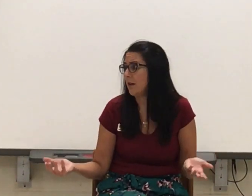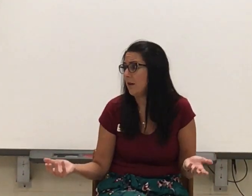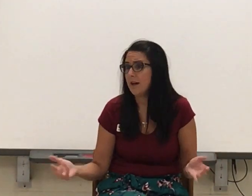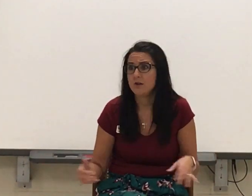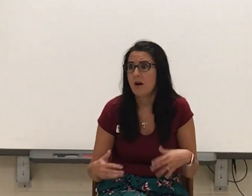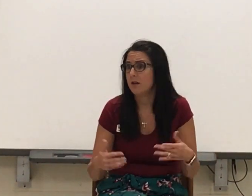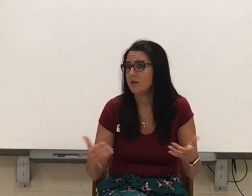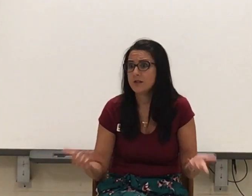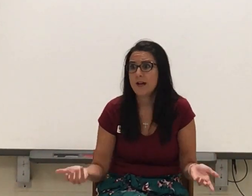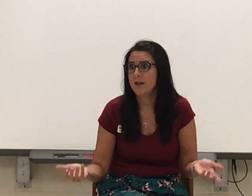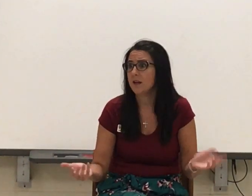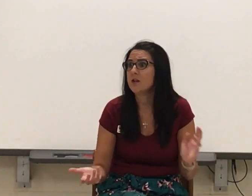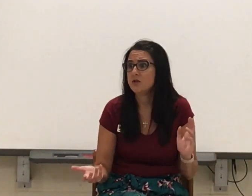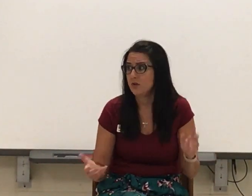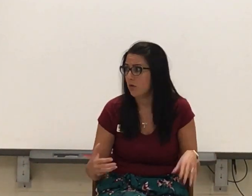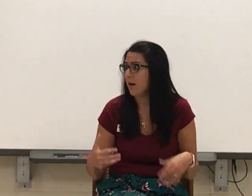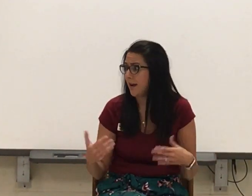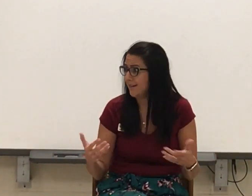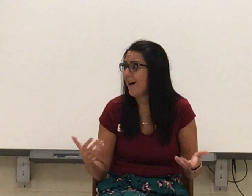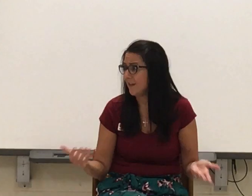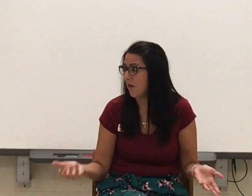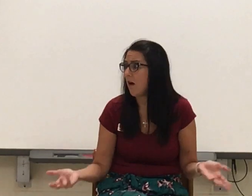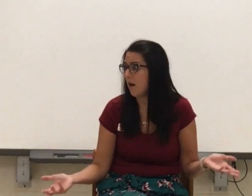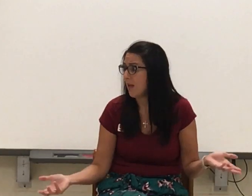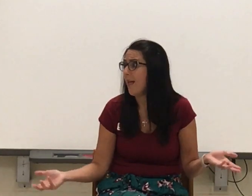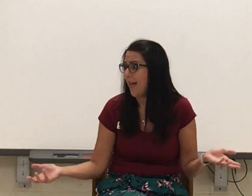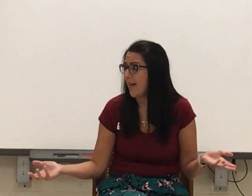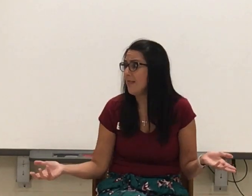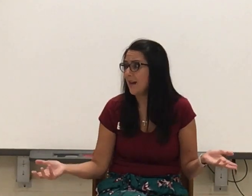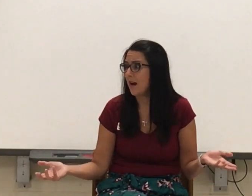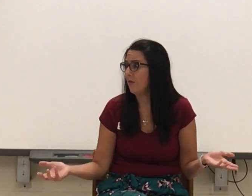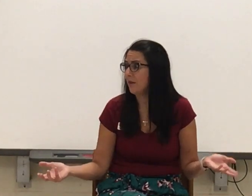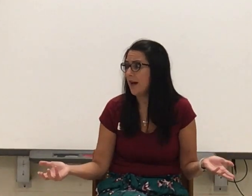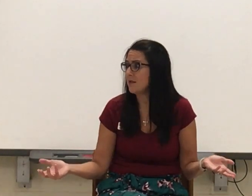super clear and you are all understanding because you are nodding along and then I realize